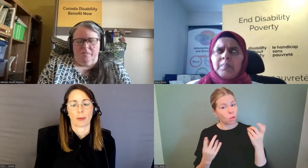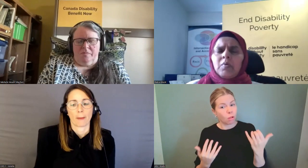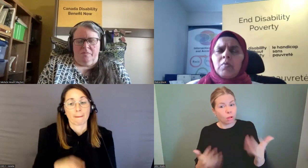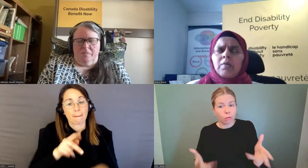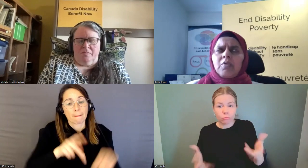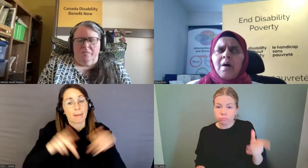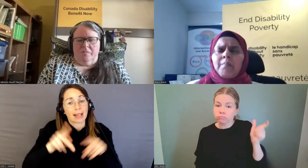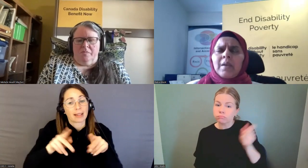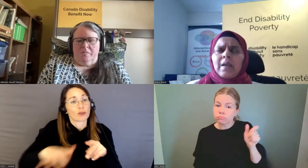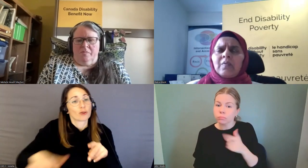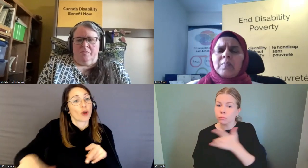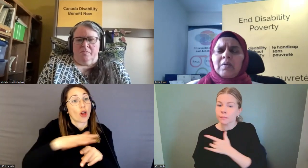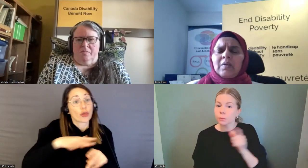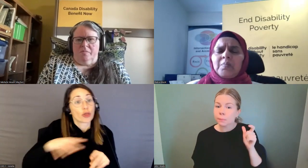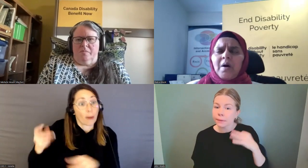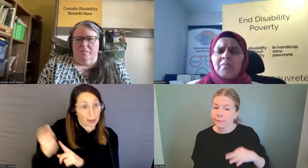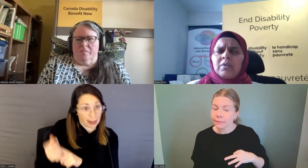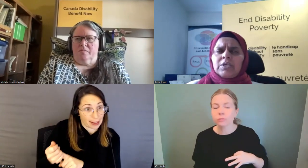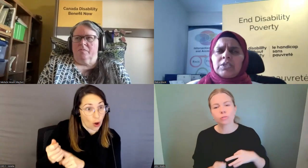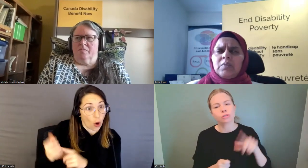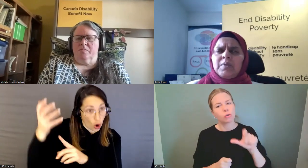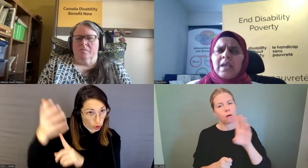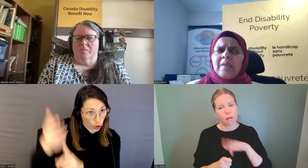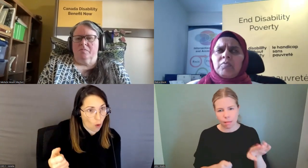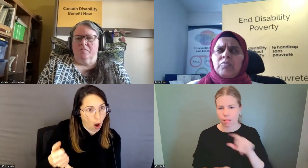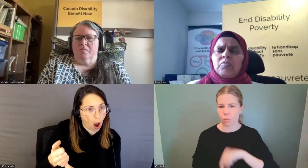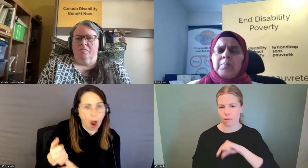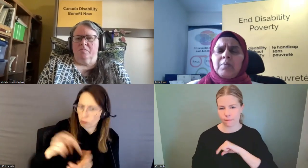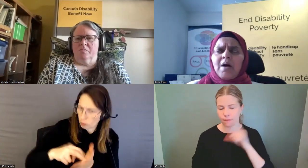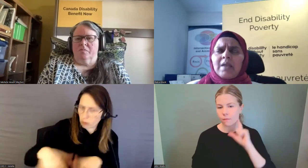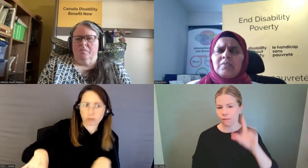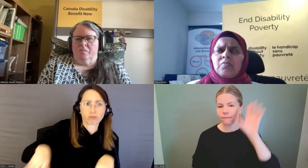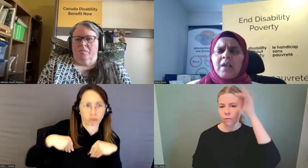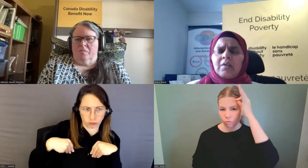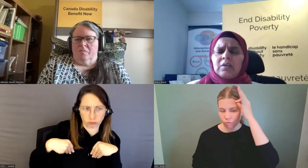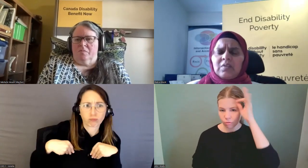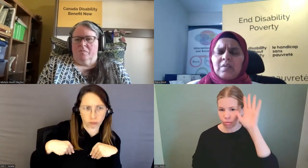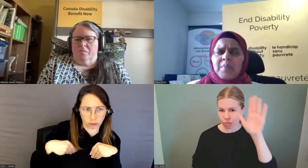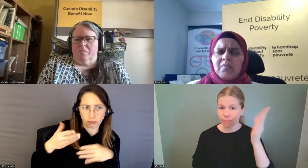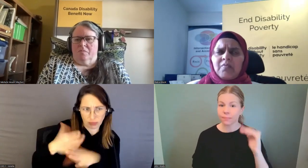PEOPLE WHO ARE NOT BUT EXPERIENCE POVERTY SHOULD BE ABLE TO APPLY DIRECTLY TO THE BENEFIT